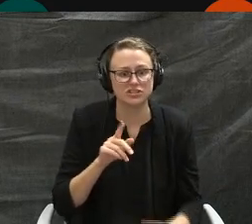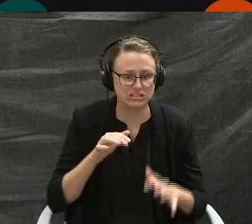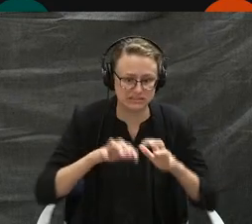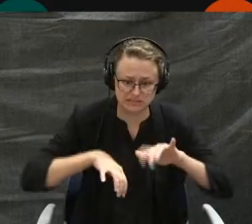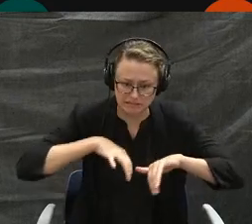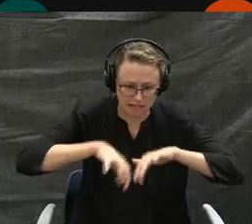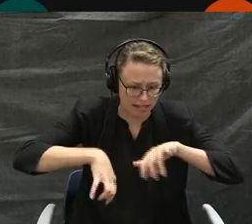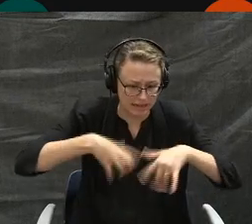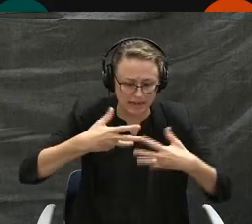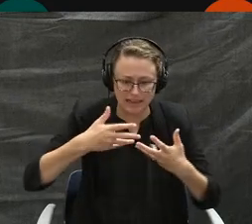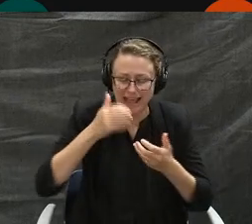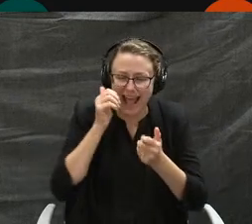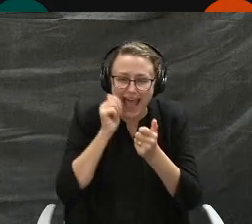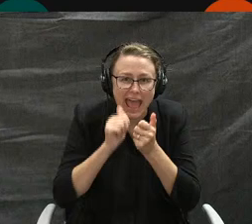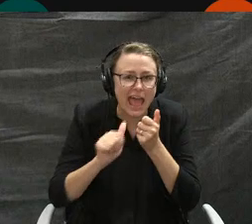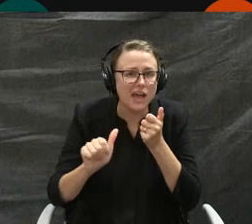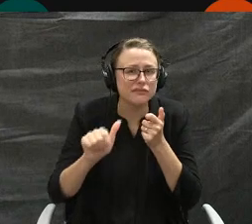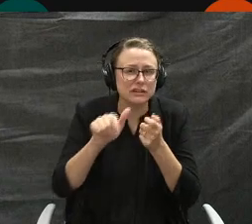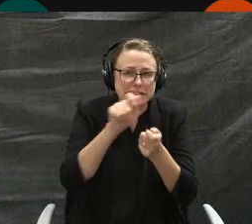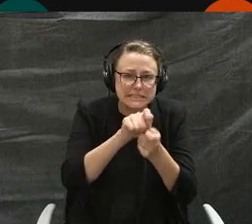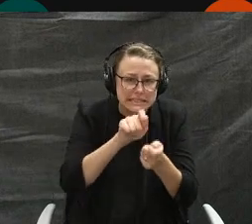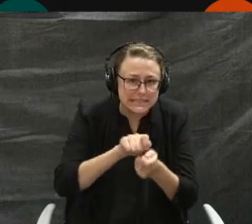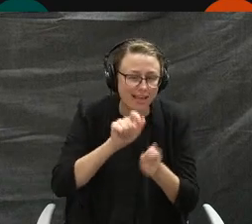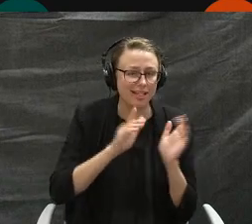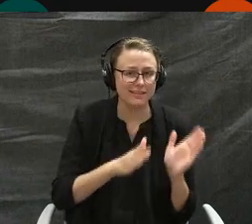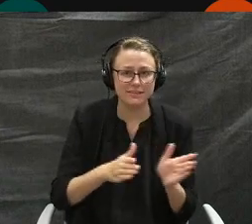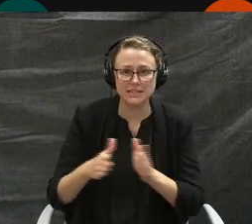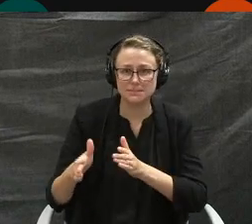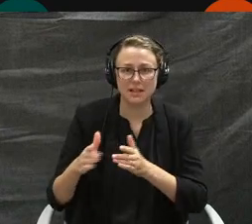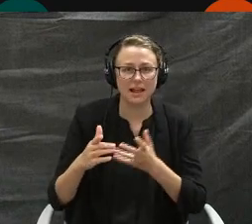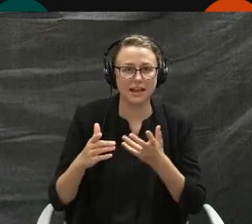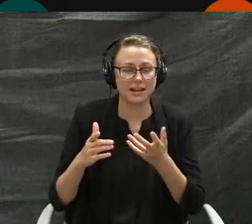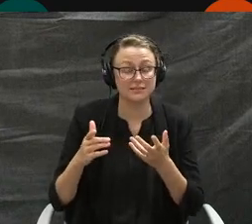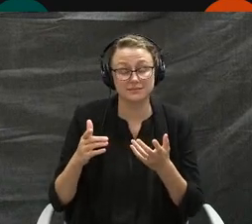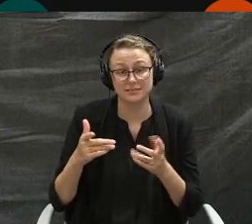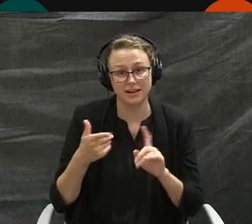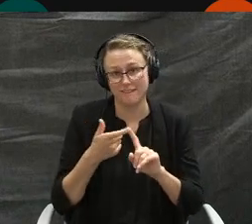every. Aspect of this plan and just from my perspective, really